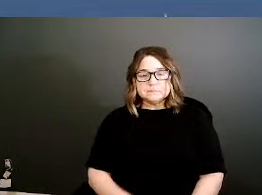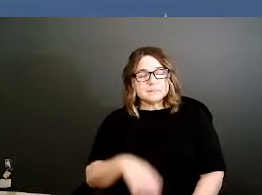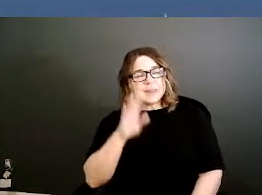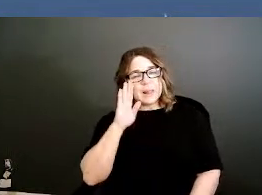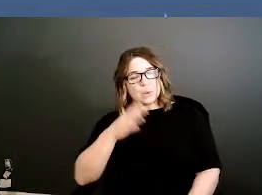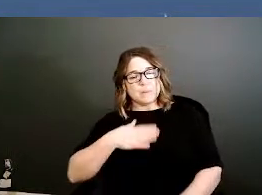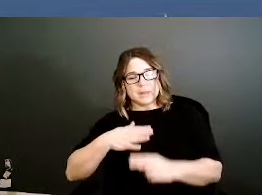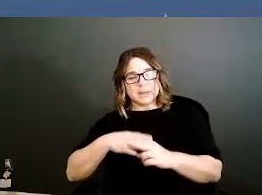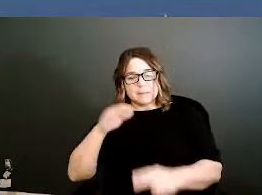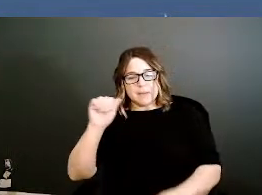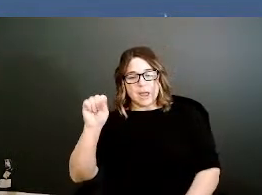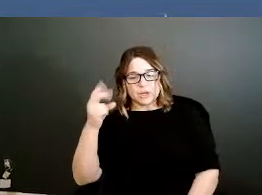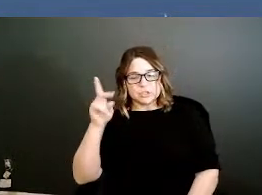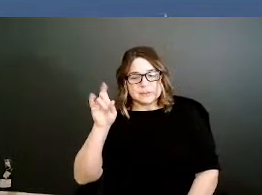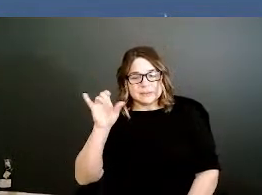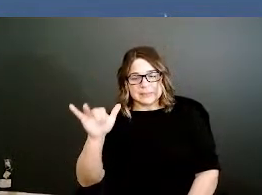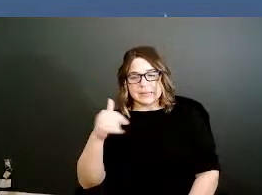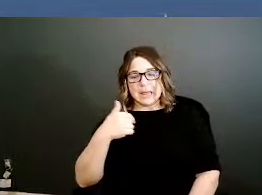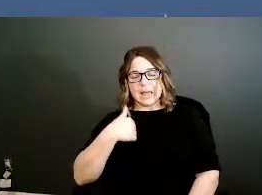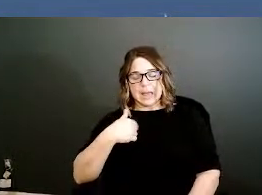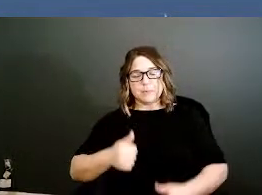PEOPLE OF MINNEAPOLIS AND REJECT THE INCREASE FOR MINNEAPOLIS POLICE DEPARTMENT BUDGET.